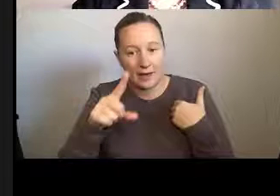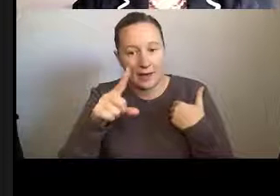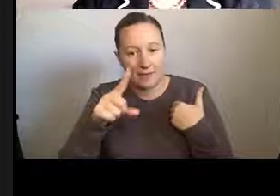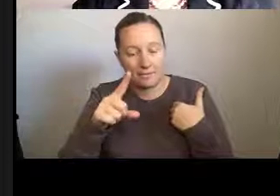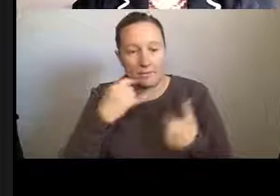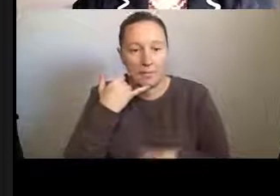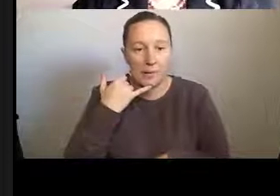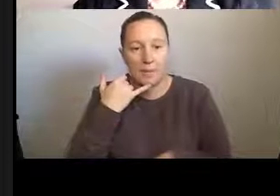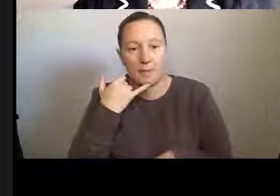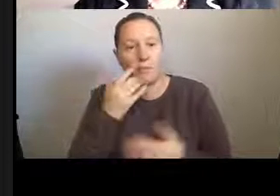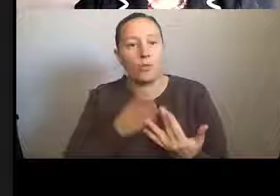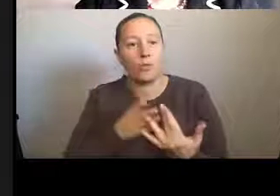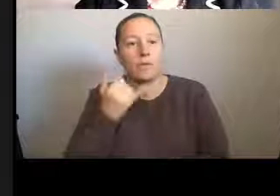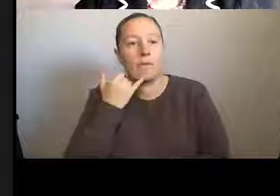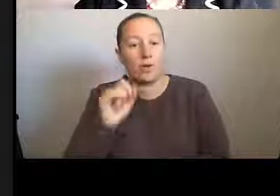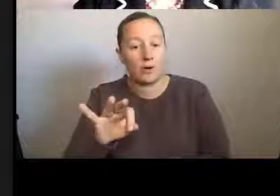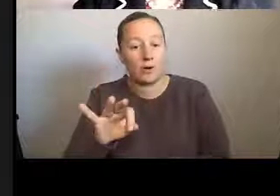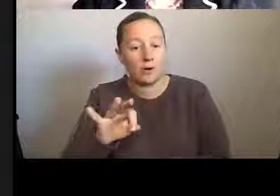if their project is exempt or not.